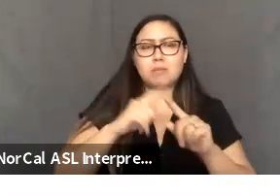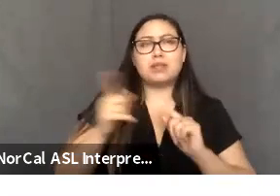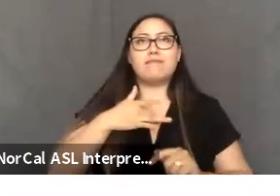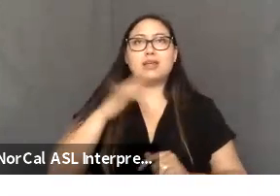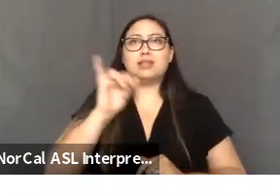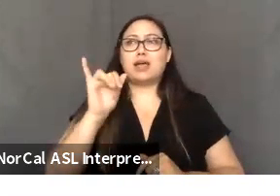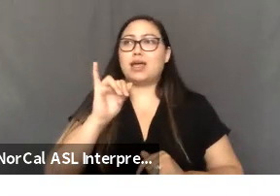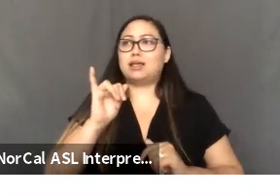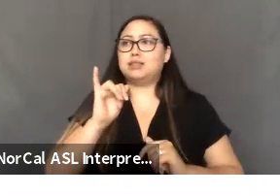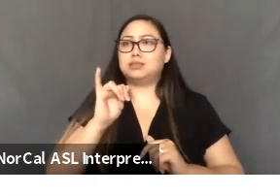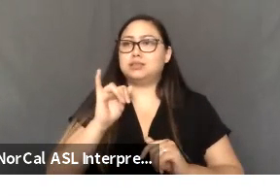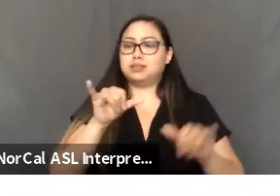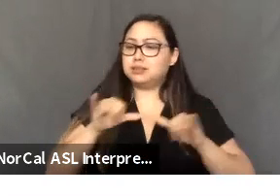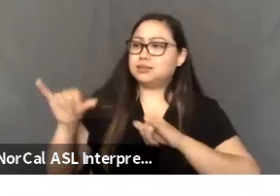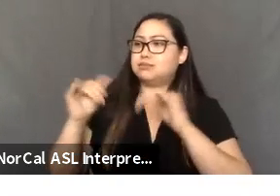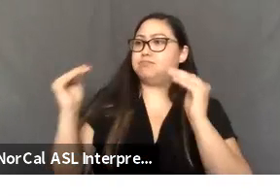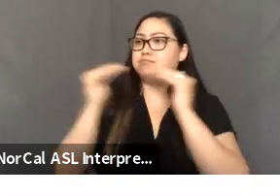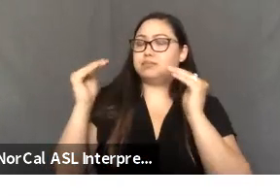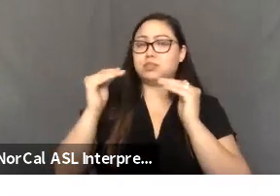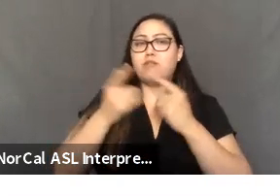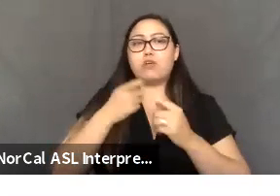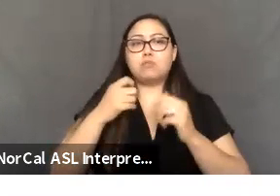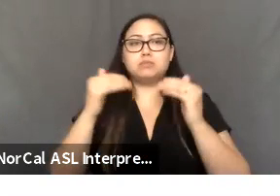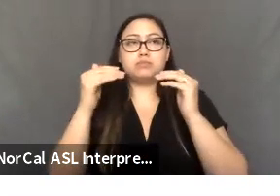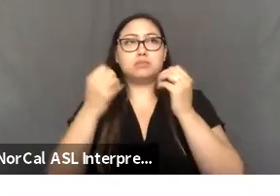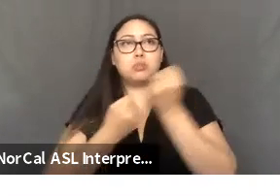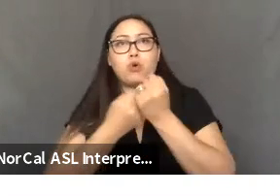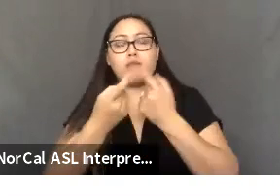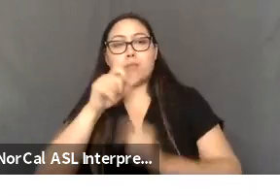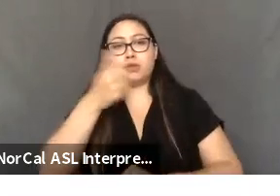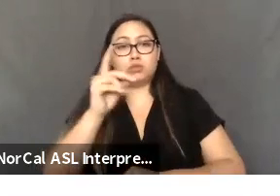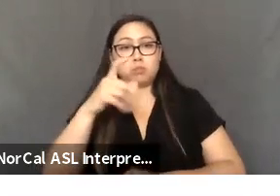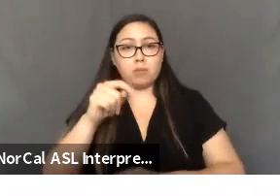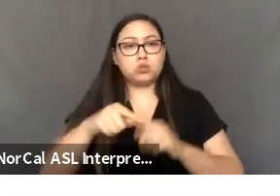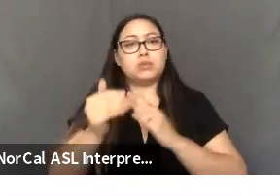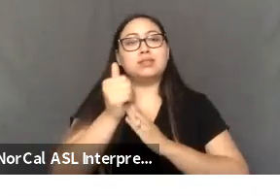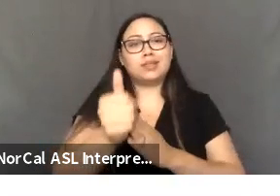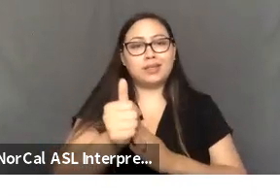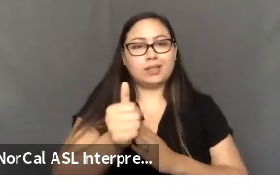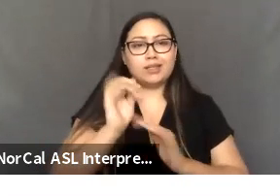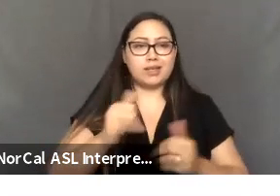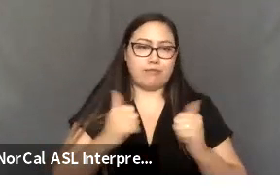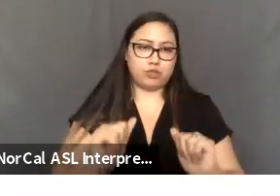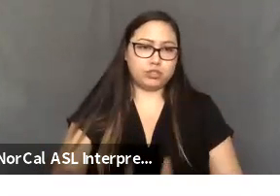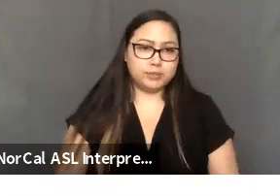field with support from other departments to lead some of these initiatives and efforts.